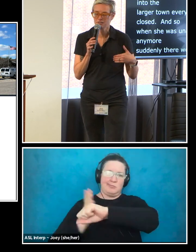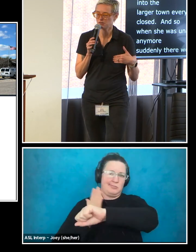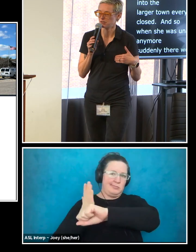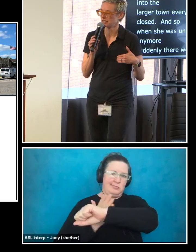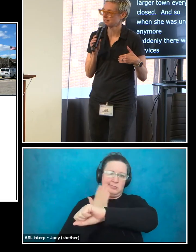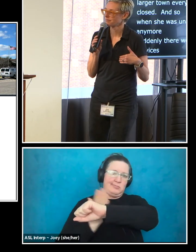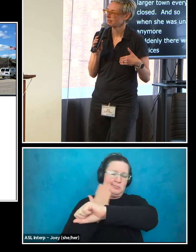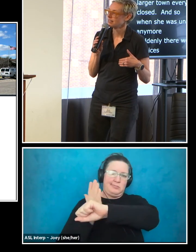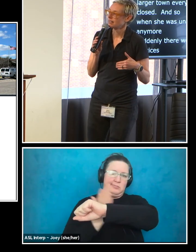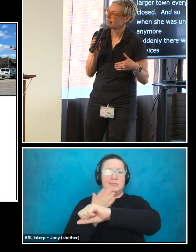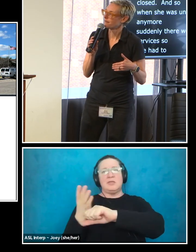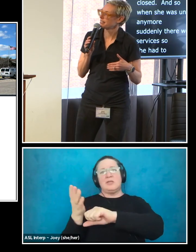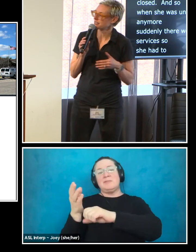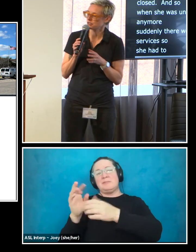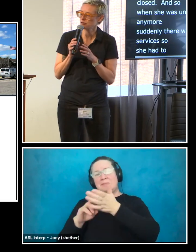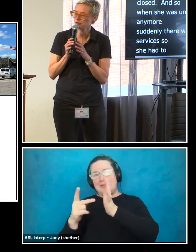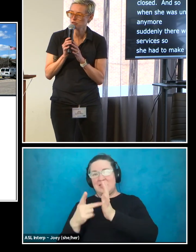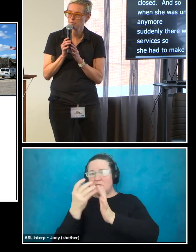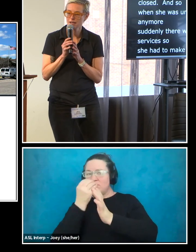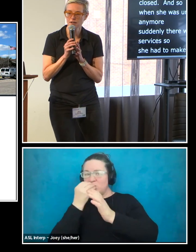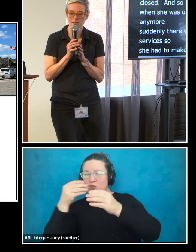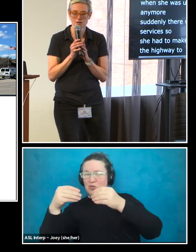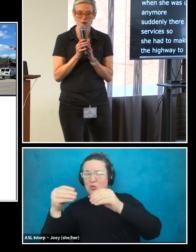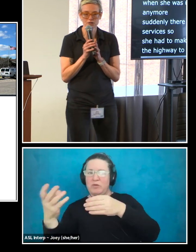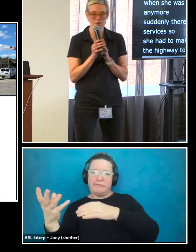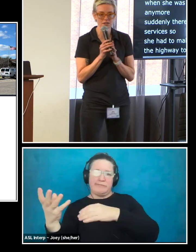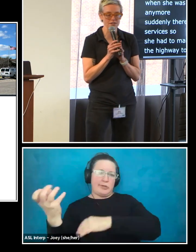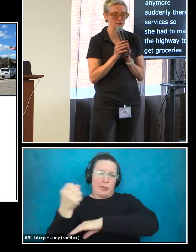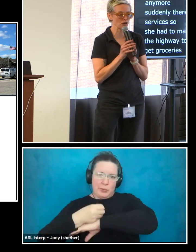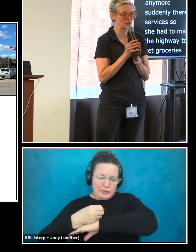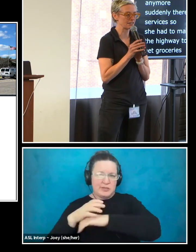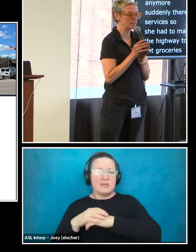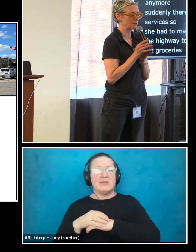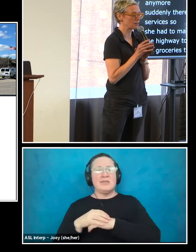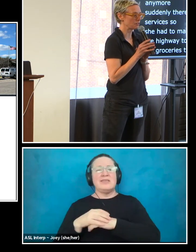groceries. Um and this is true for so many, you know, both communities in rural areas, but also